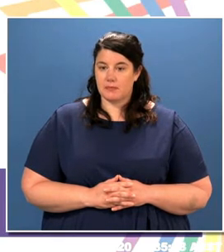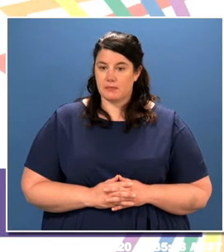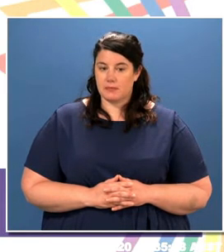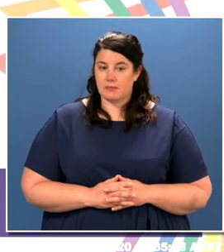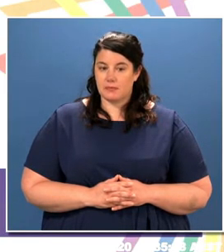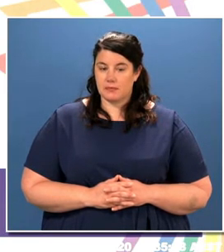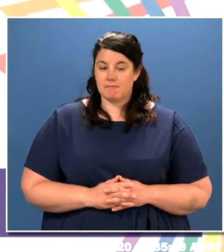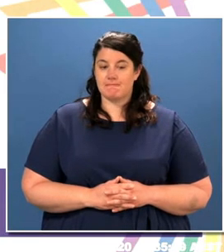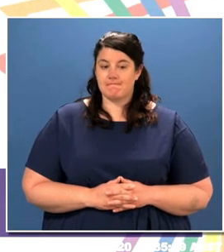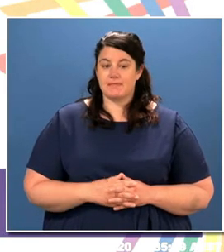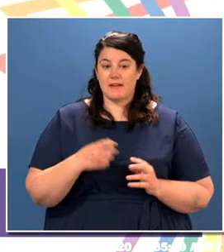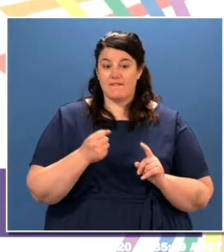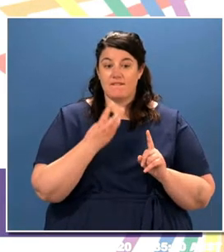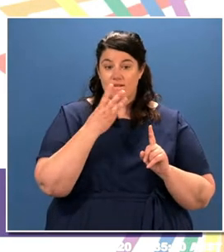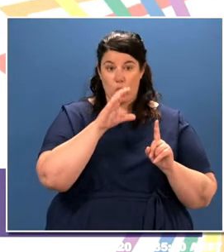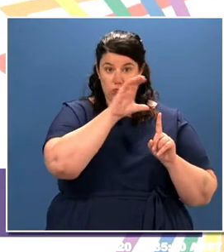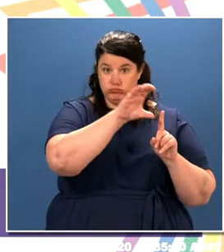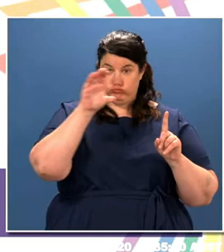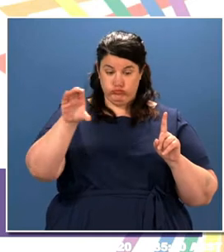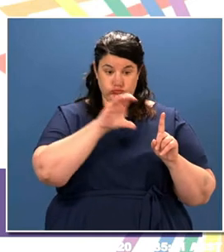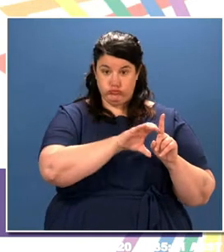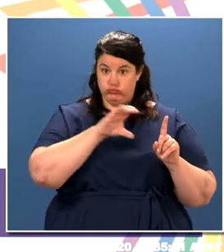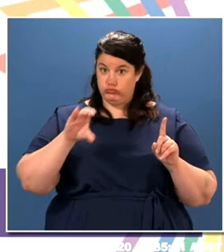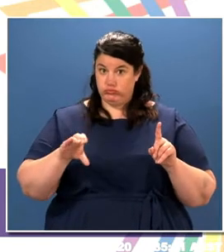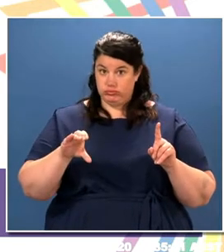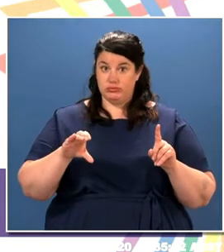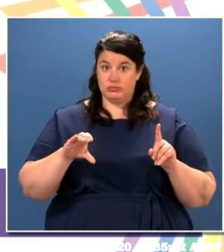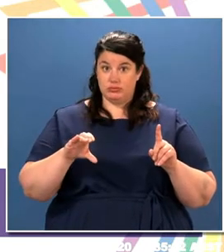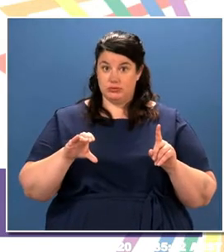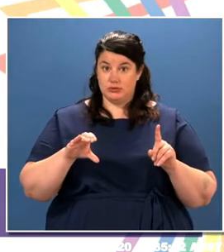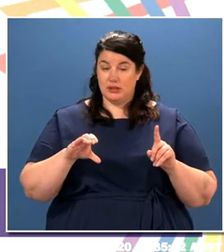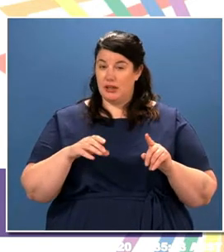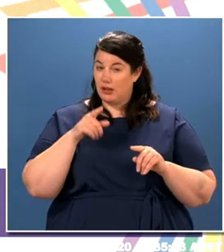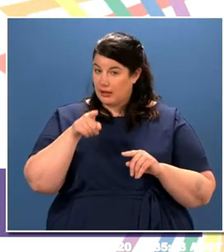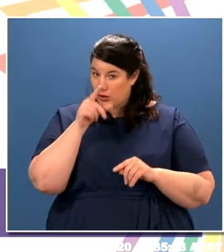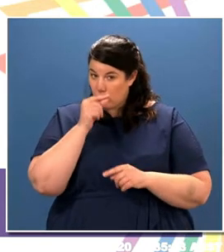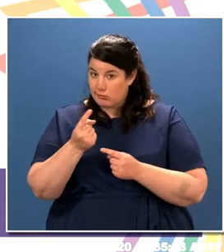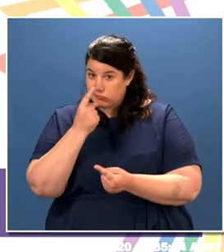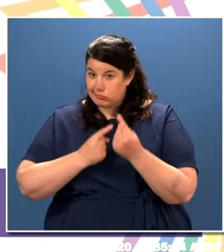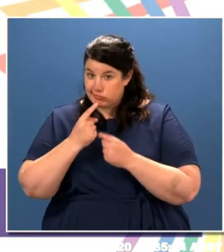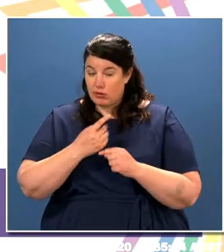So yeah, I can speak to the four pillars, and how they... If you can just briefly speak to the four pillars.